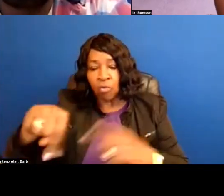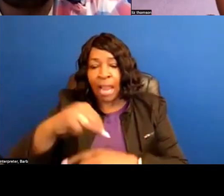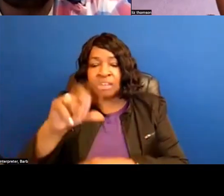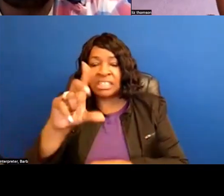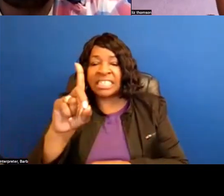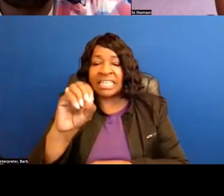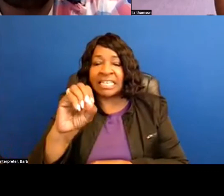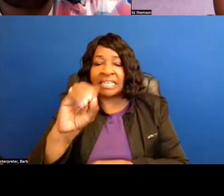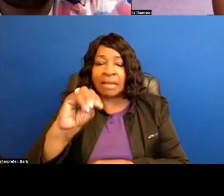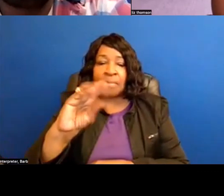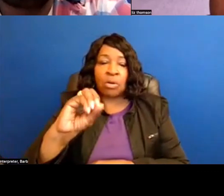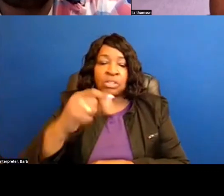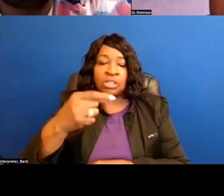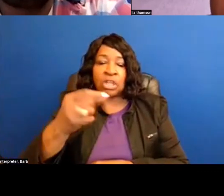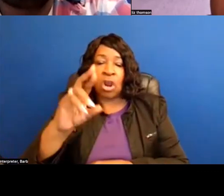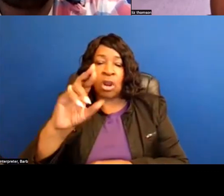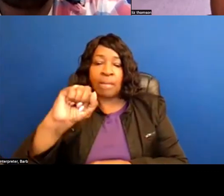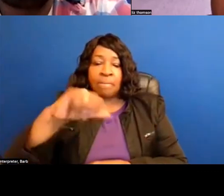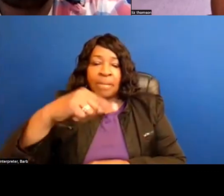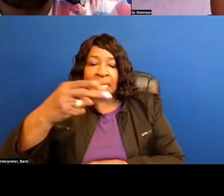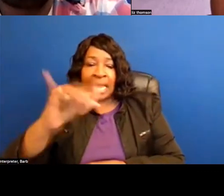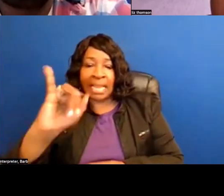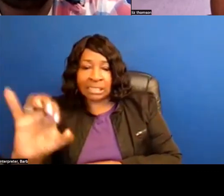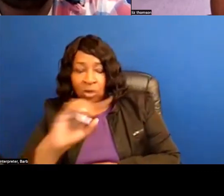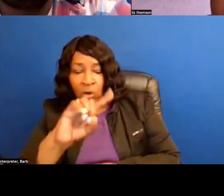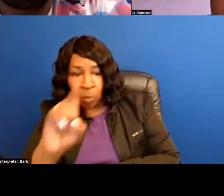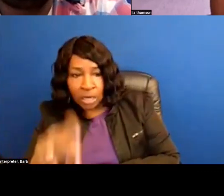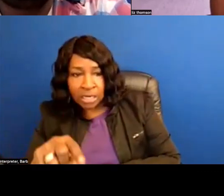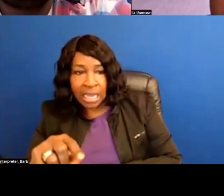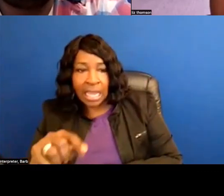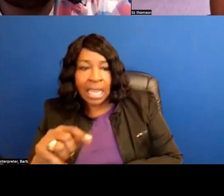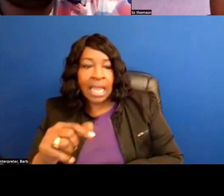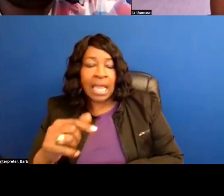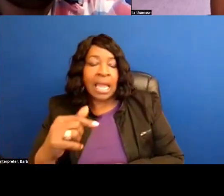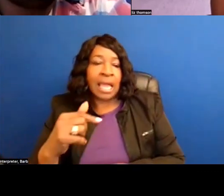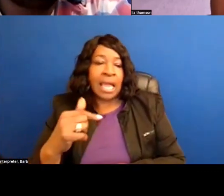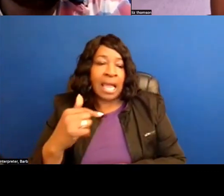because I did want to have diversity intentionally.